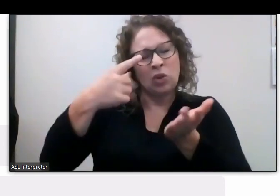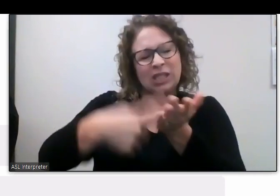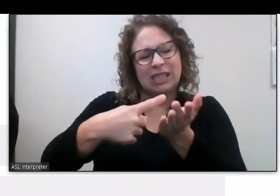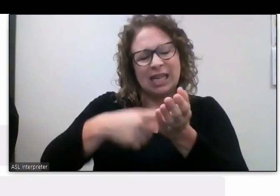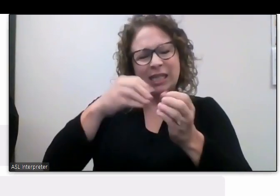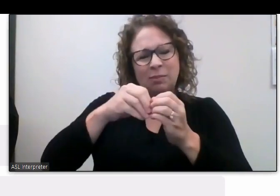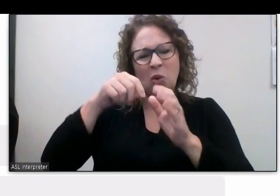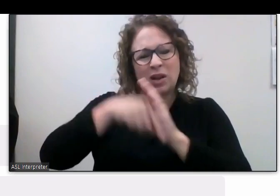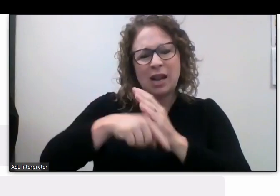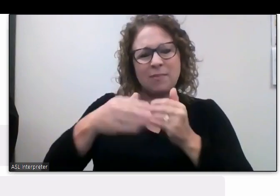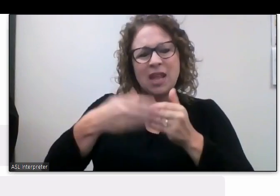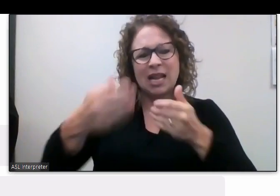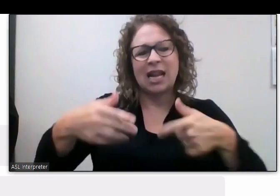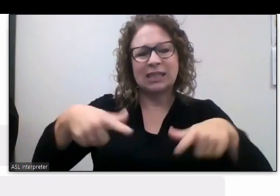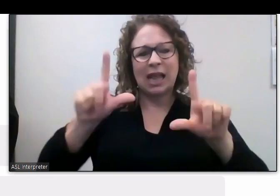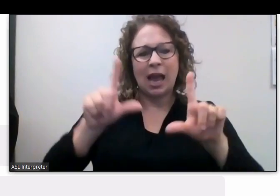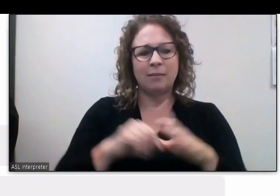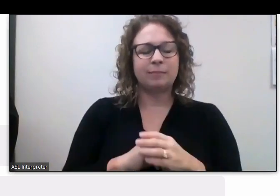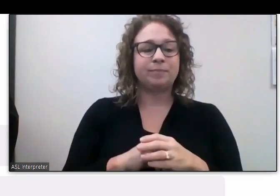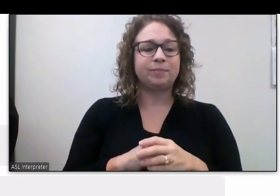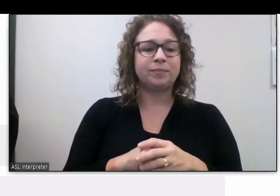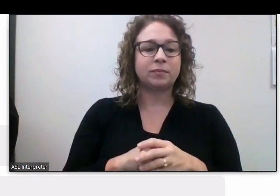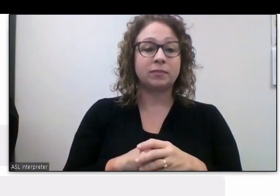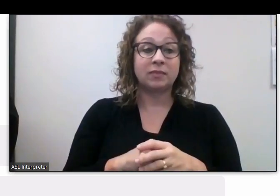in the next slides - is the event open to the public?